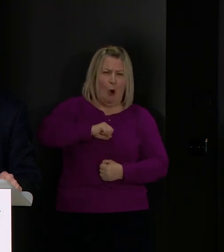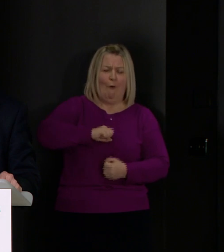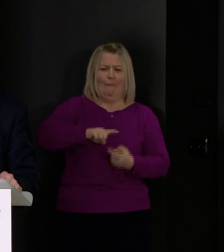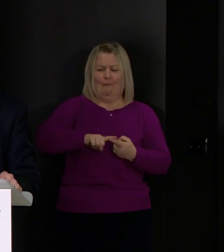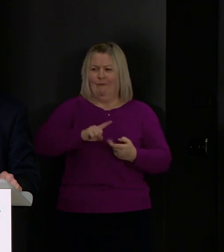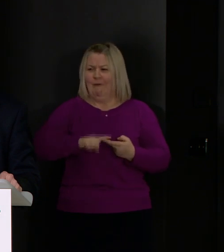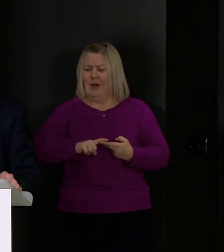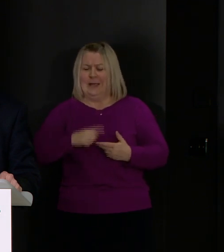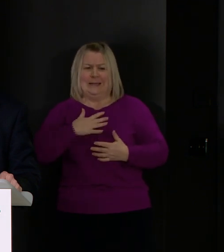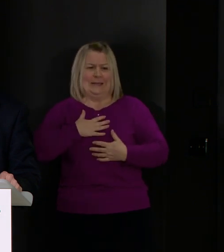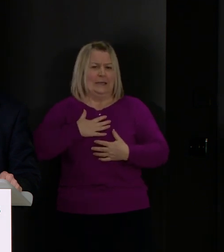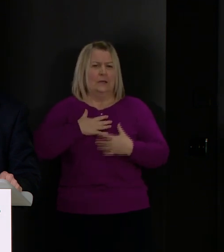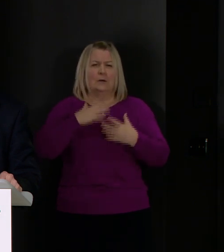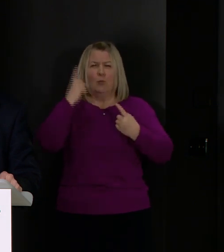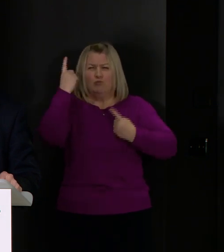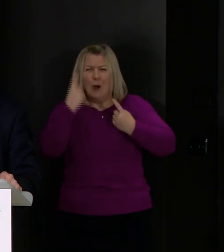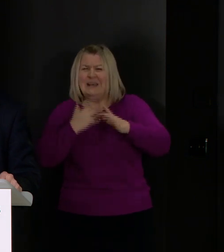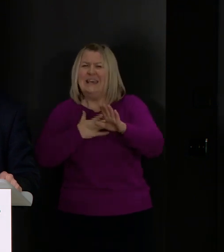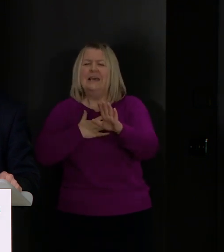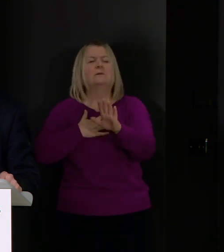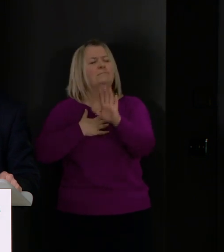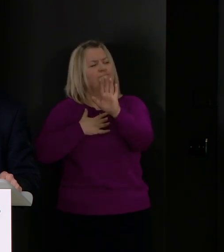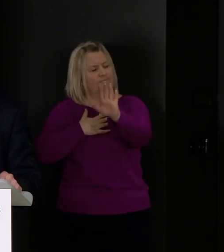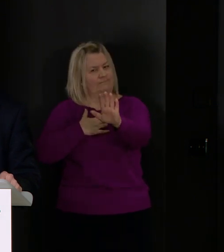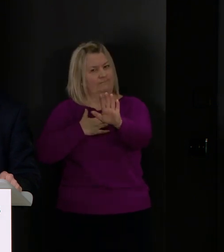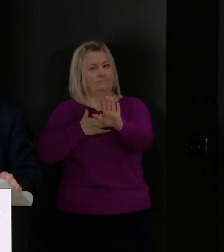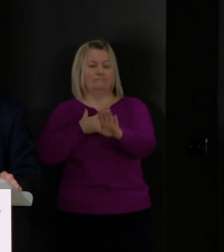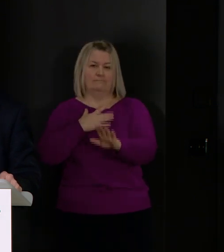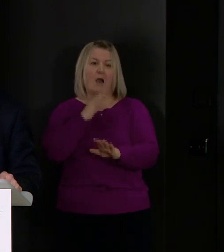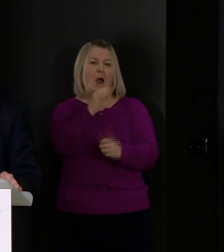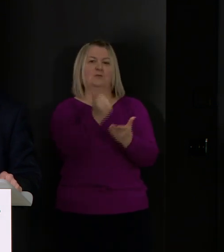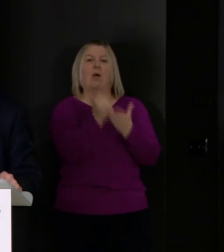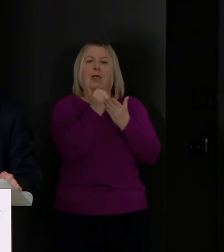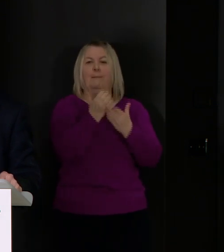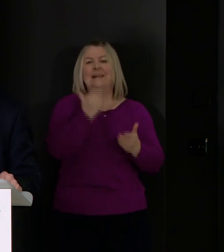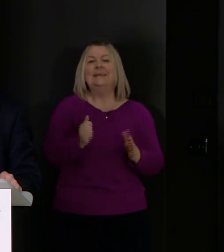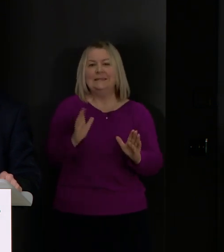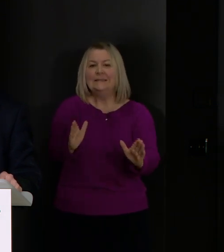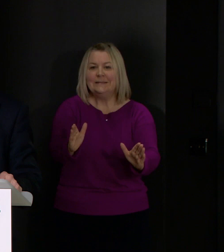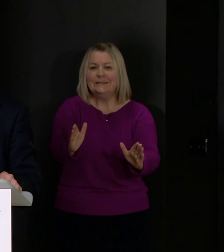worrying about them, I want you to seek help about them. There are many many ways